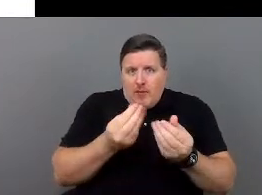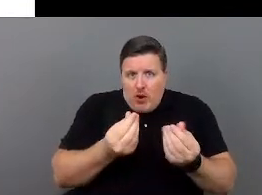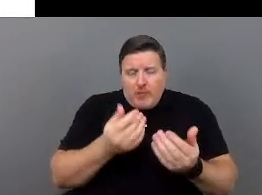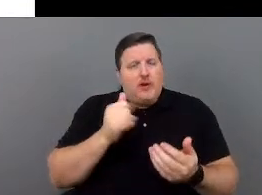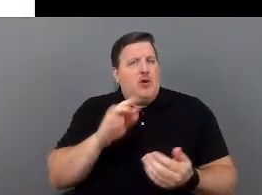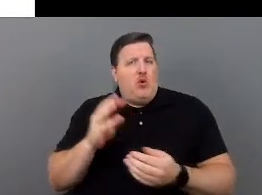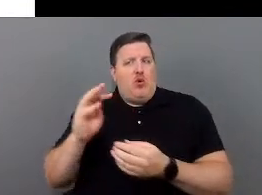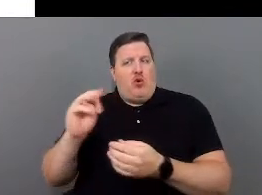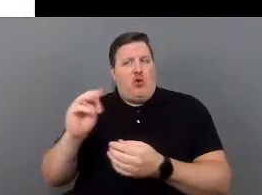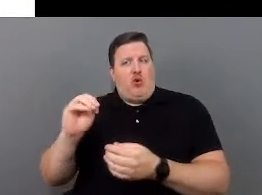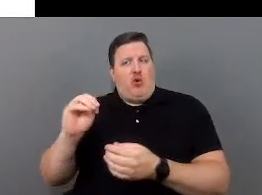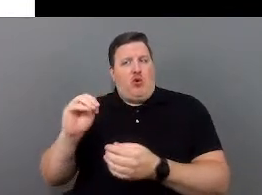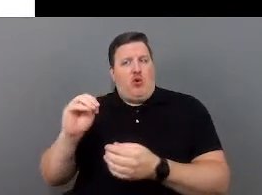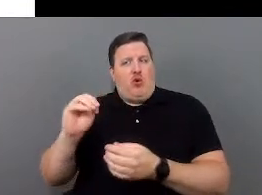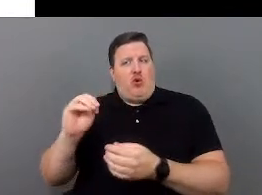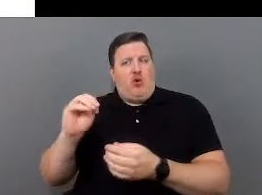PROPERTY TAXES ARE ALSO IMPACTED BY EXCLUSIONS, SUCH